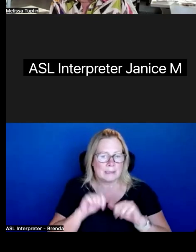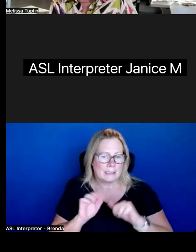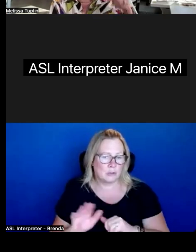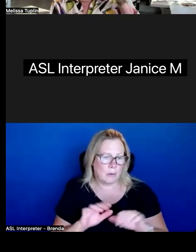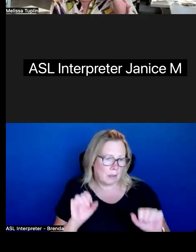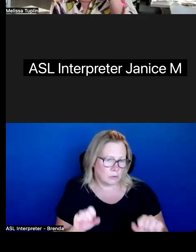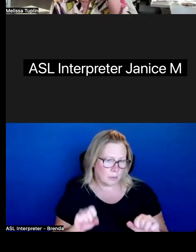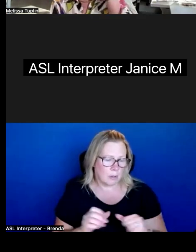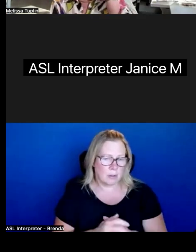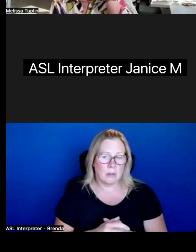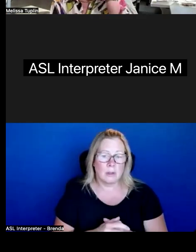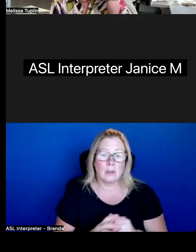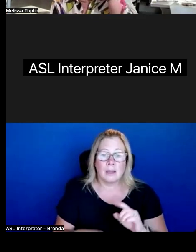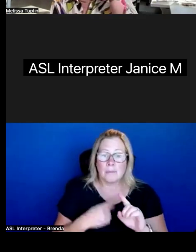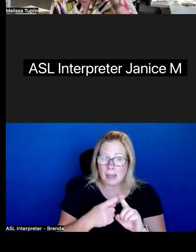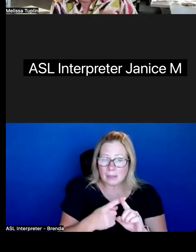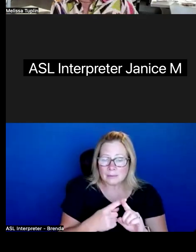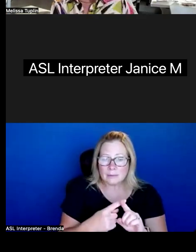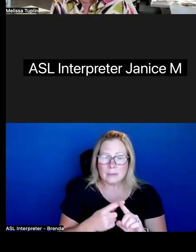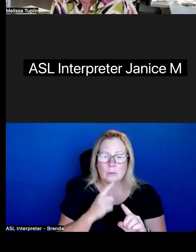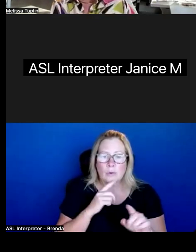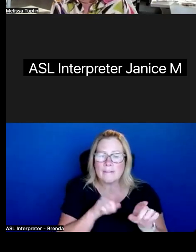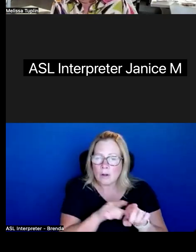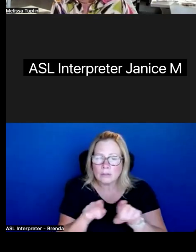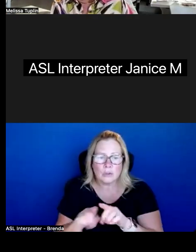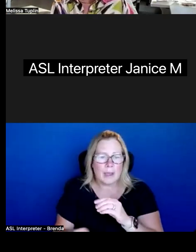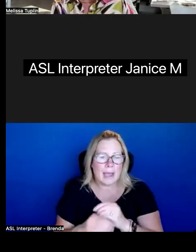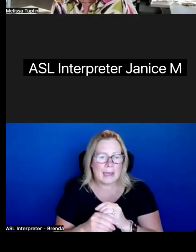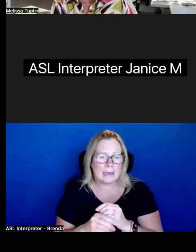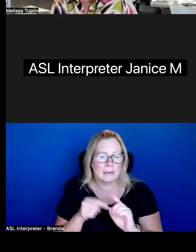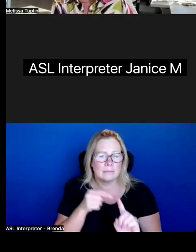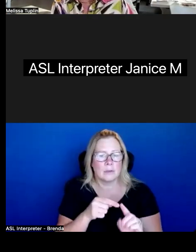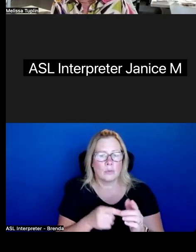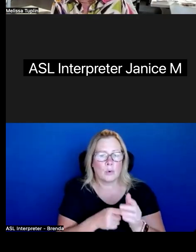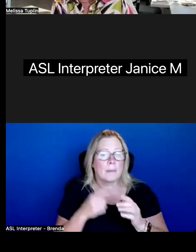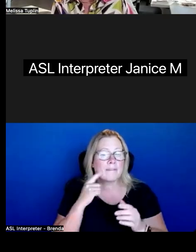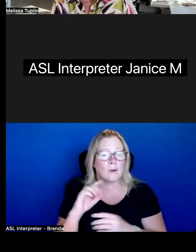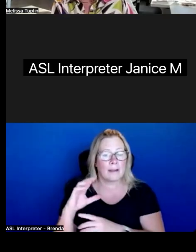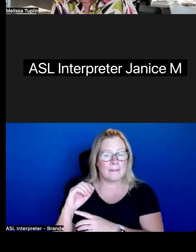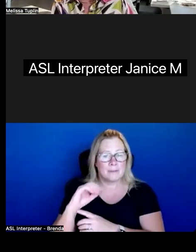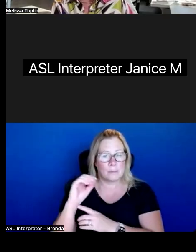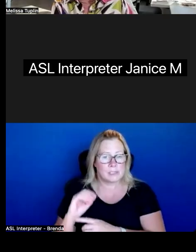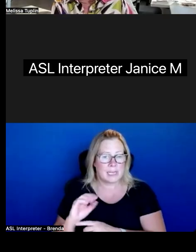Additionally, we have also added a requirement for 50 per cent of your organization's board